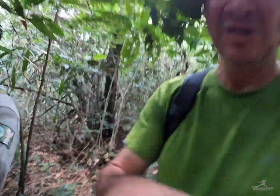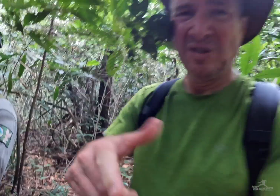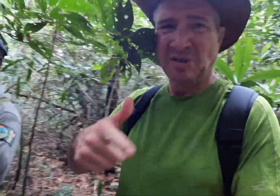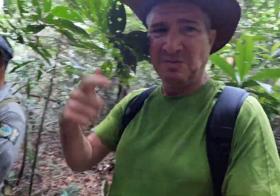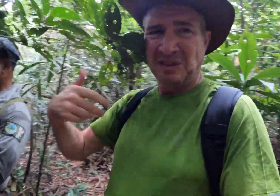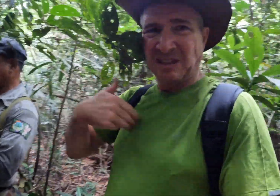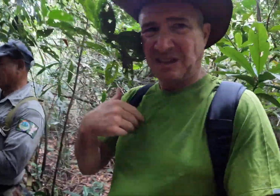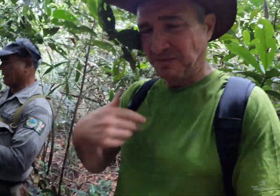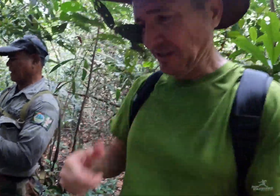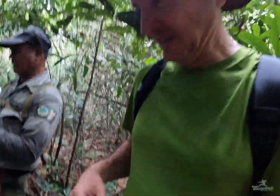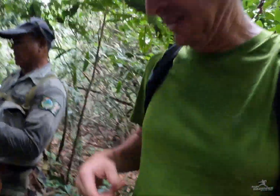That’s for a big animal.